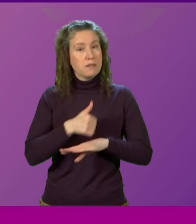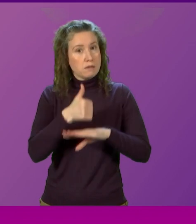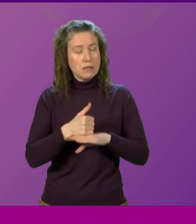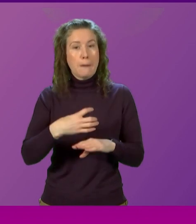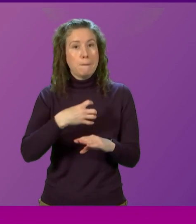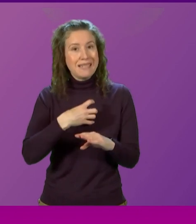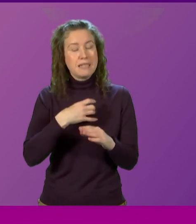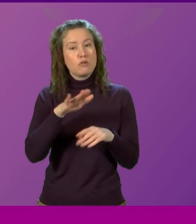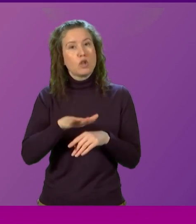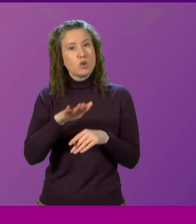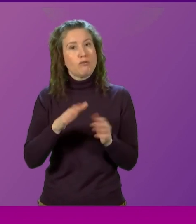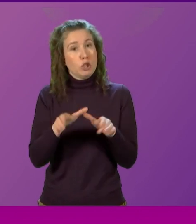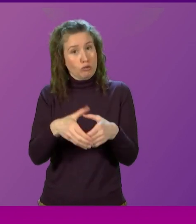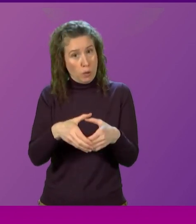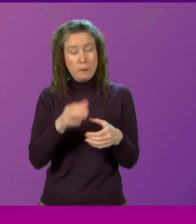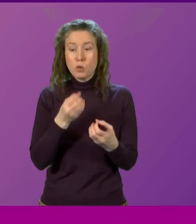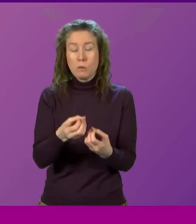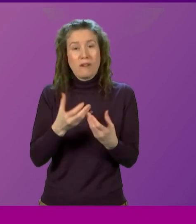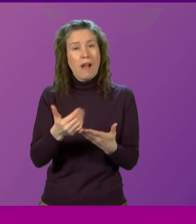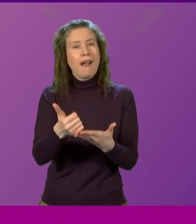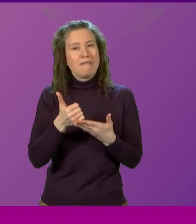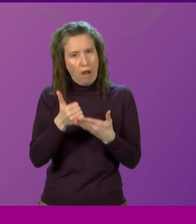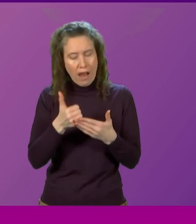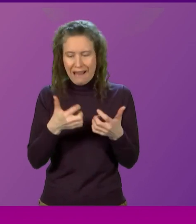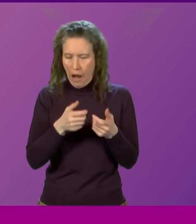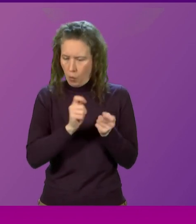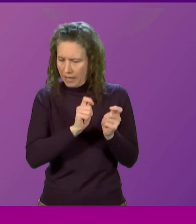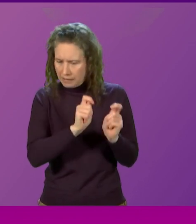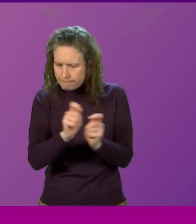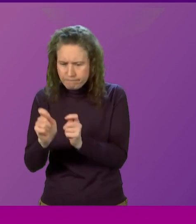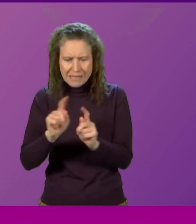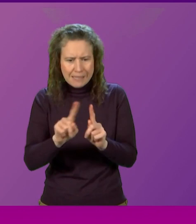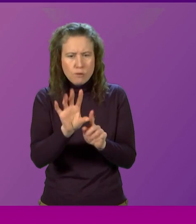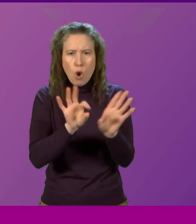assurance group to provide advice on the deployment of options that support the resilience of